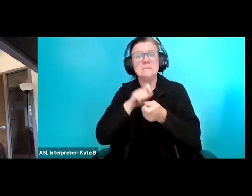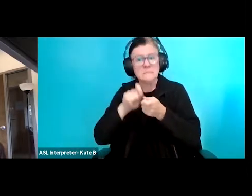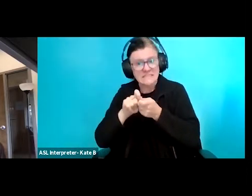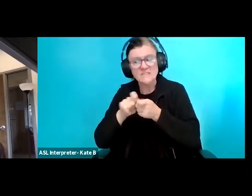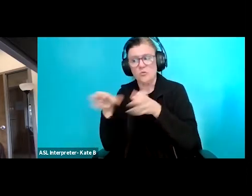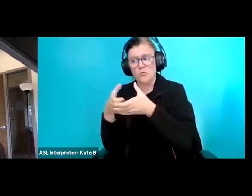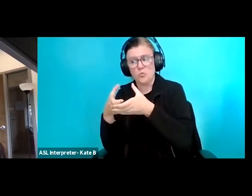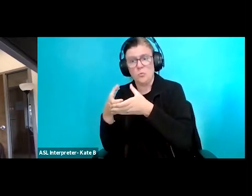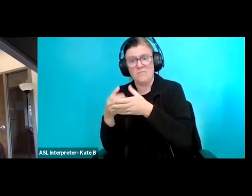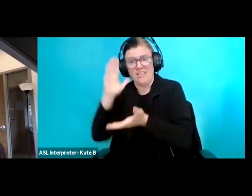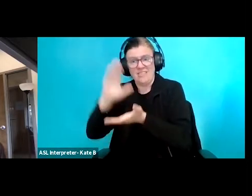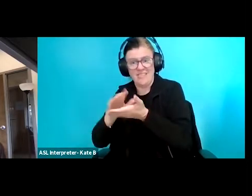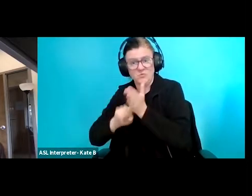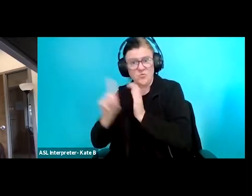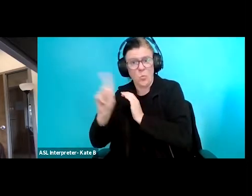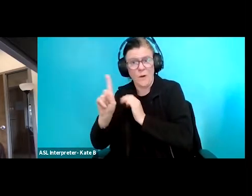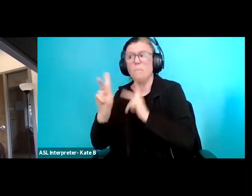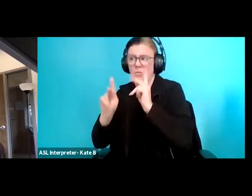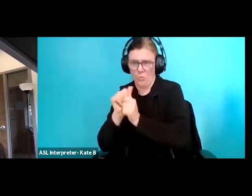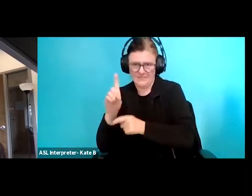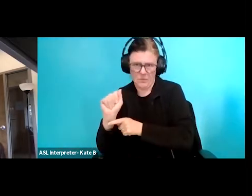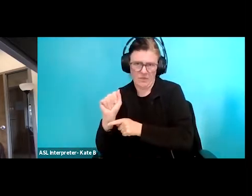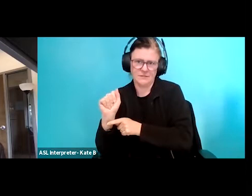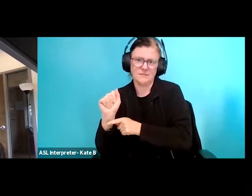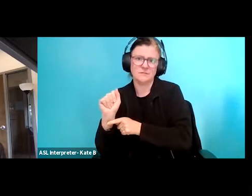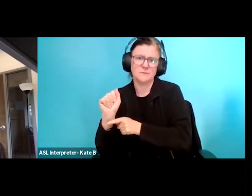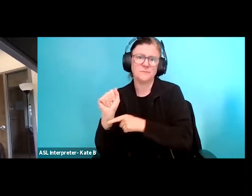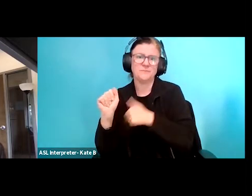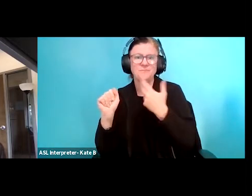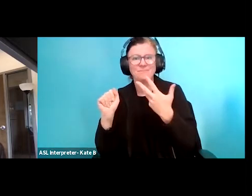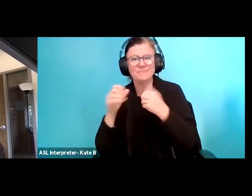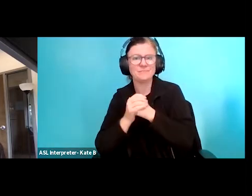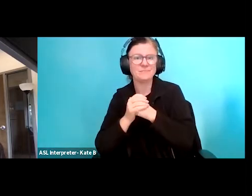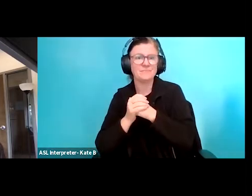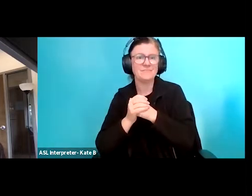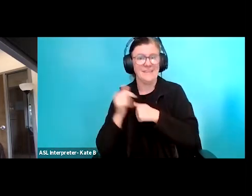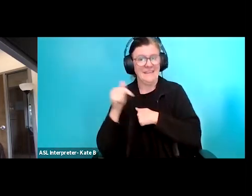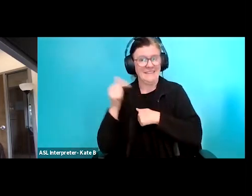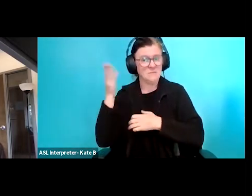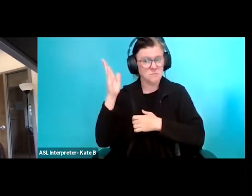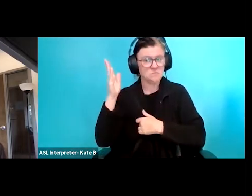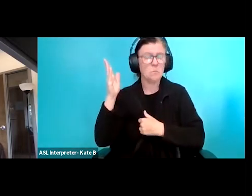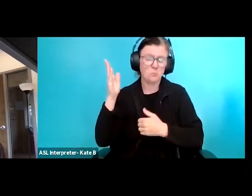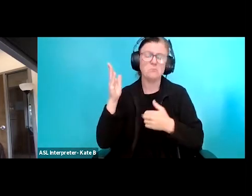or by specific type of disability. So in this presentation we'll just highlight some of these